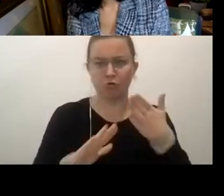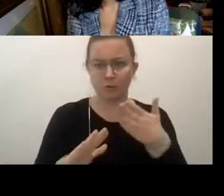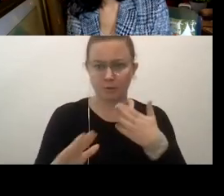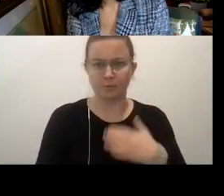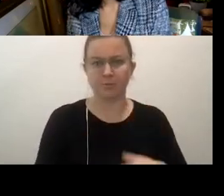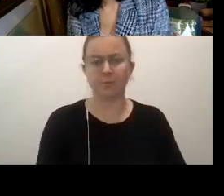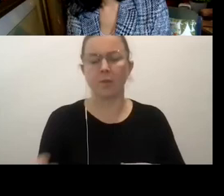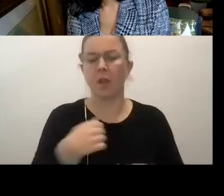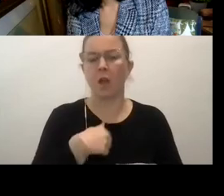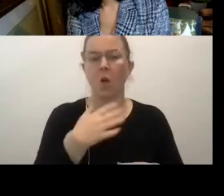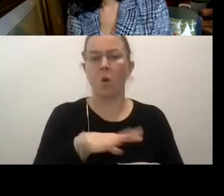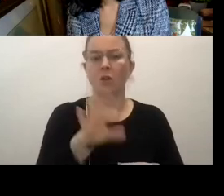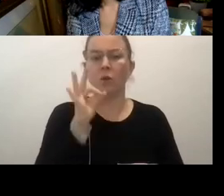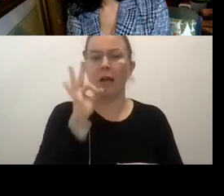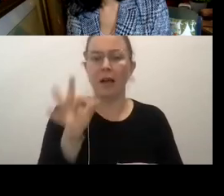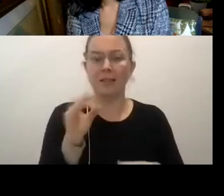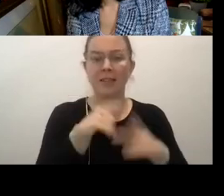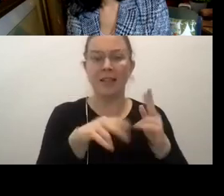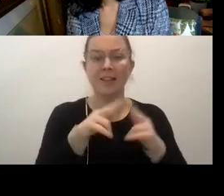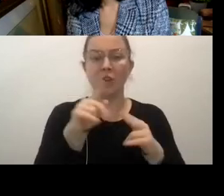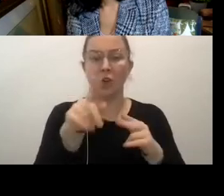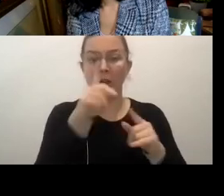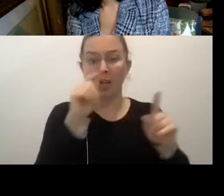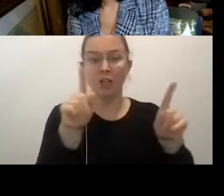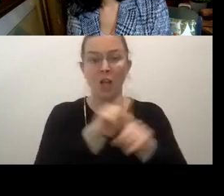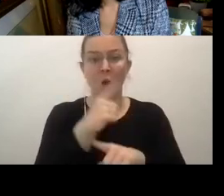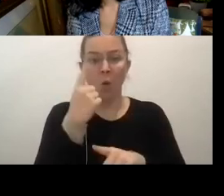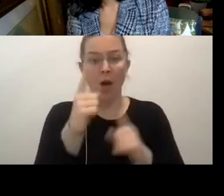I wanted to ask: if you could change one thing about the Australian community to improve